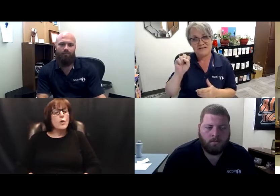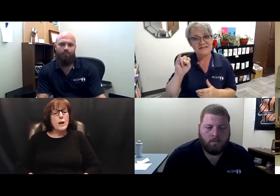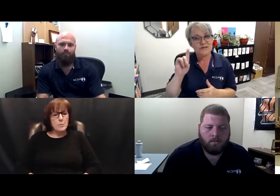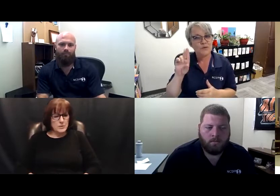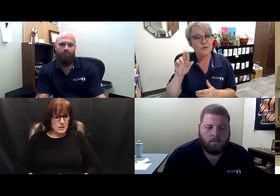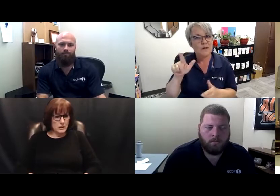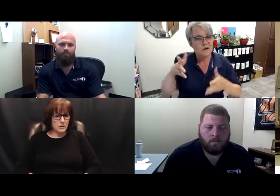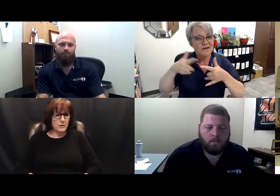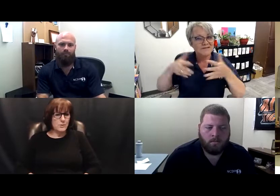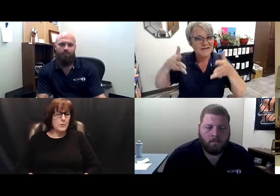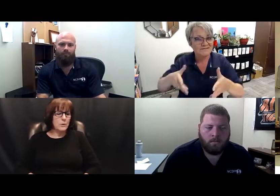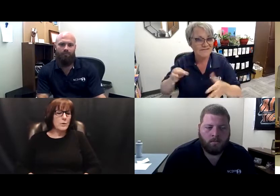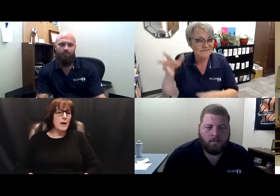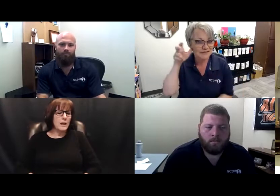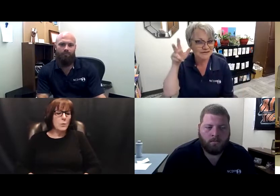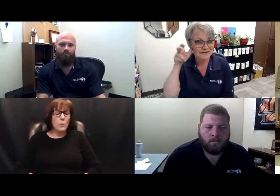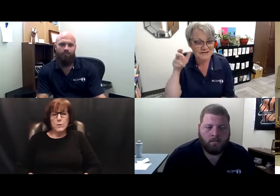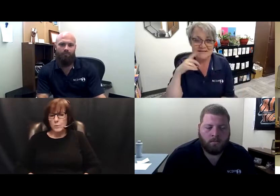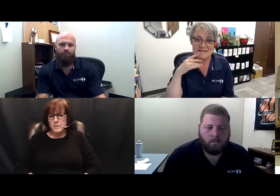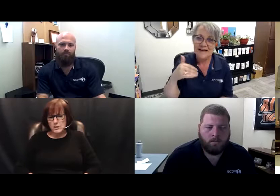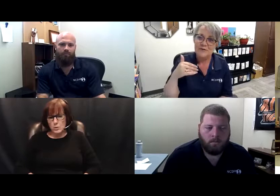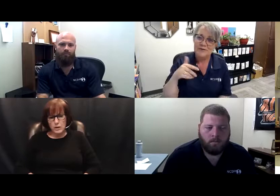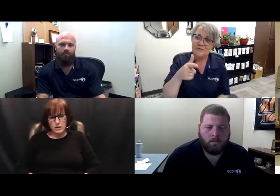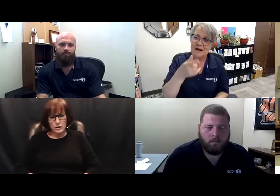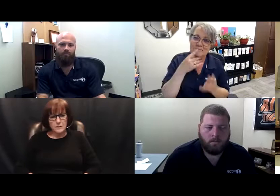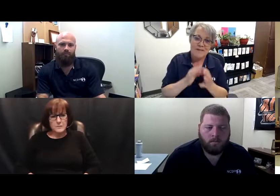able to hear when they're relying on their residual hearing.